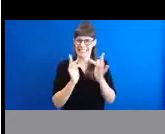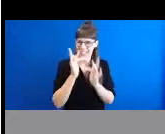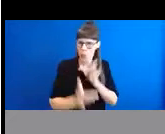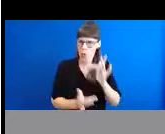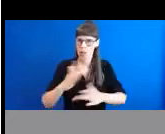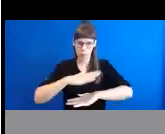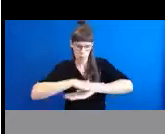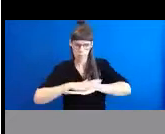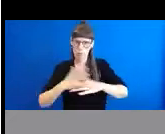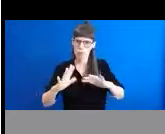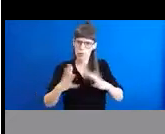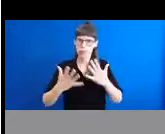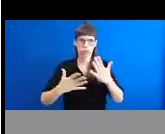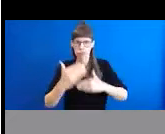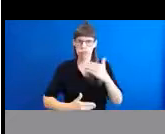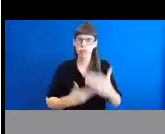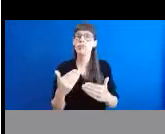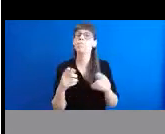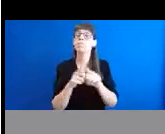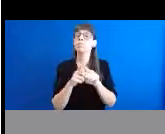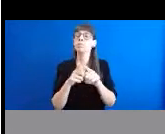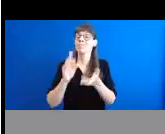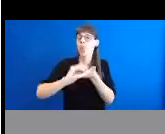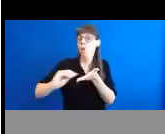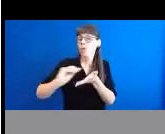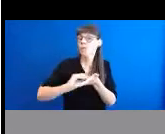, how the relief and works agency strengthened